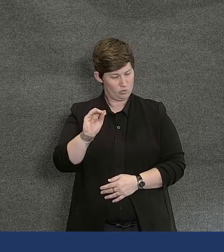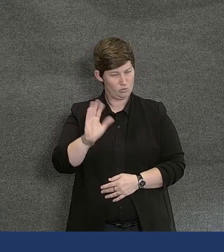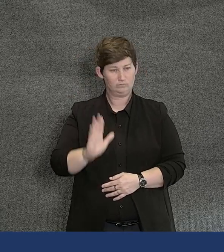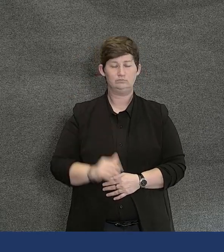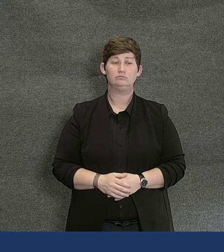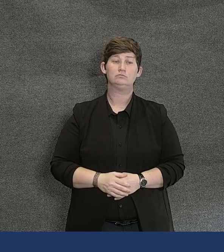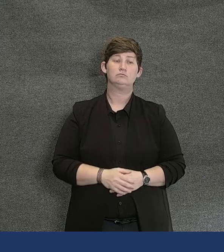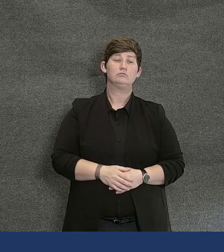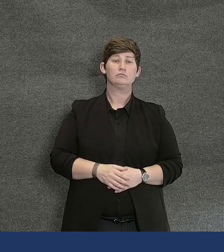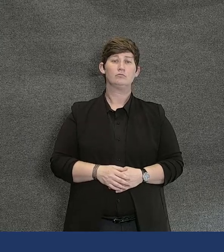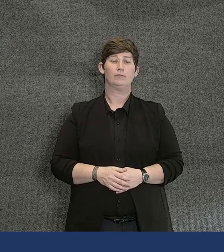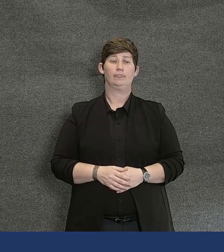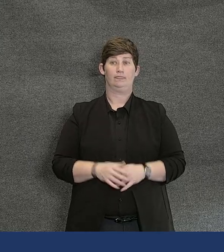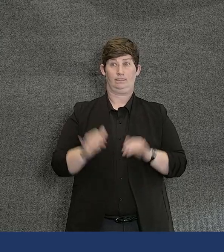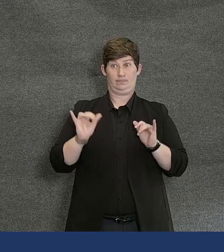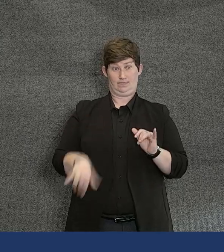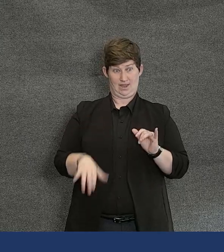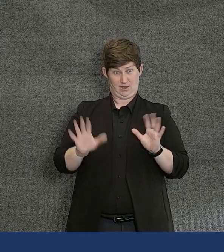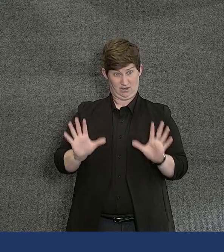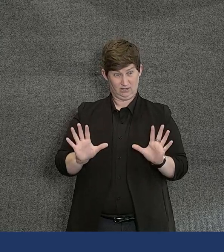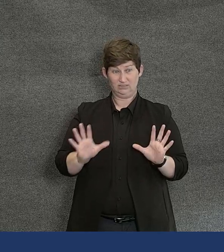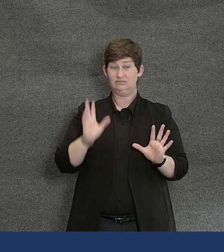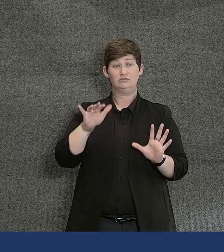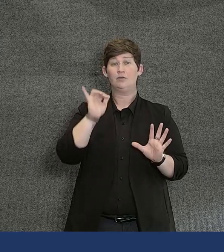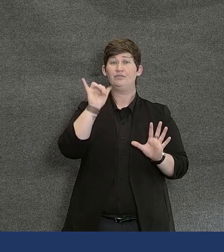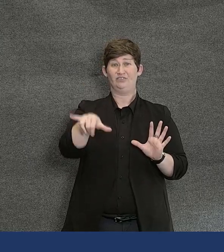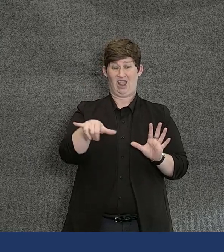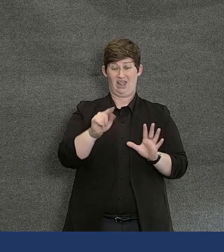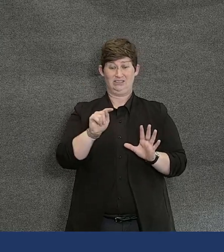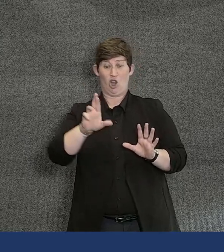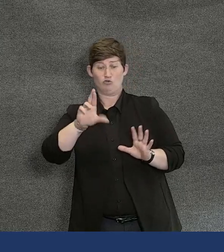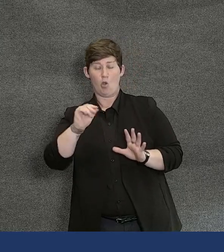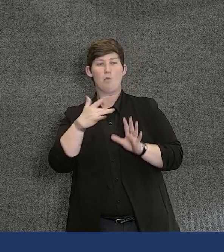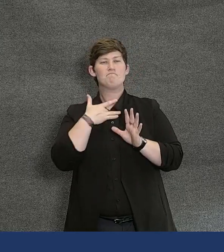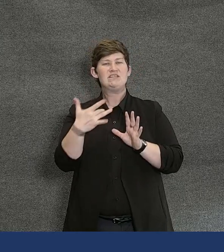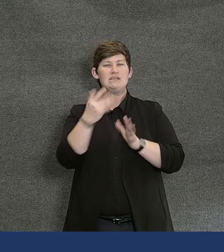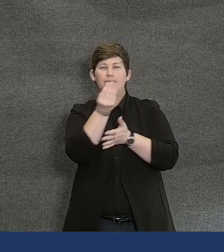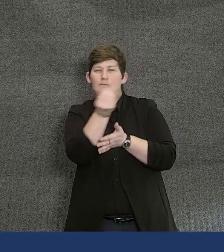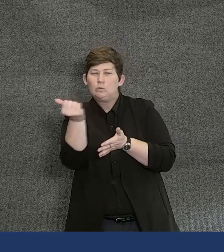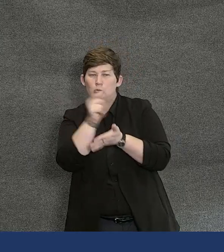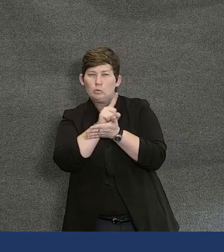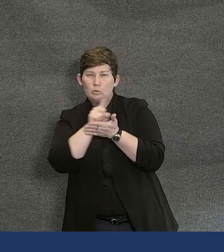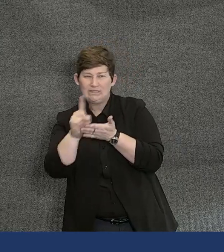And to be fair, that's only in place for a few weeks. Then you got to come back and the court